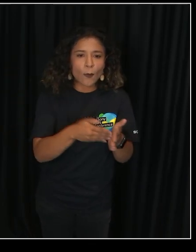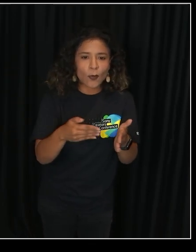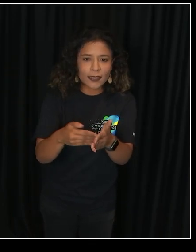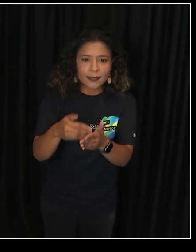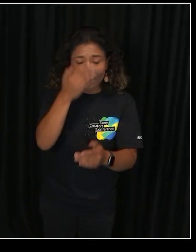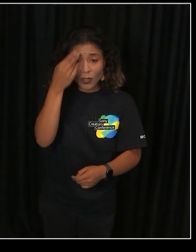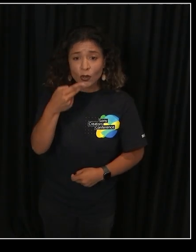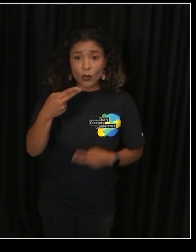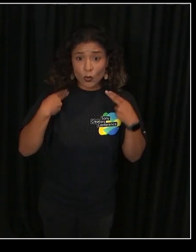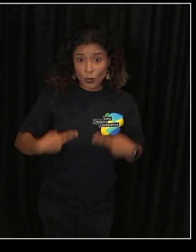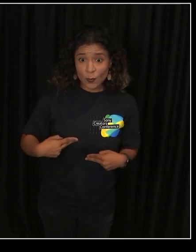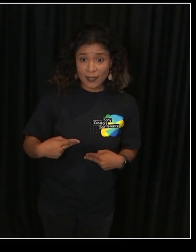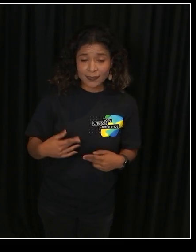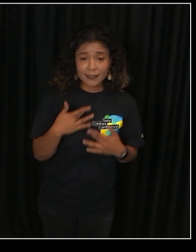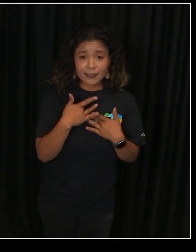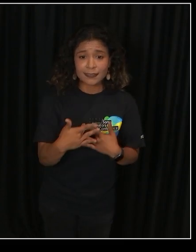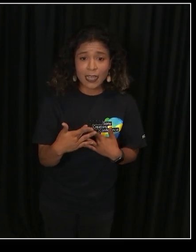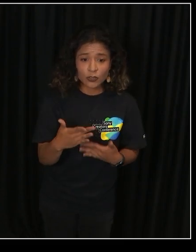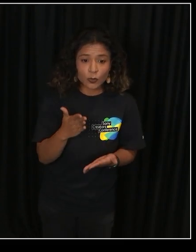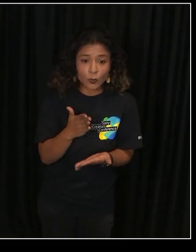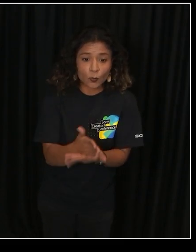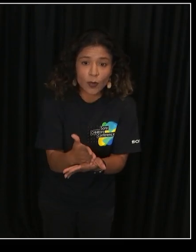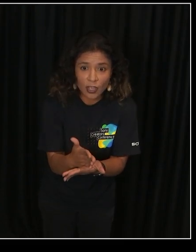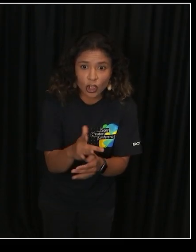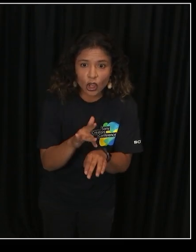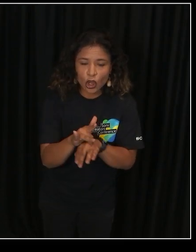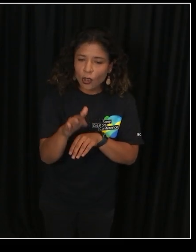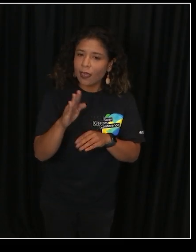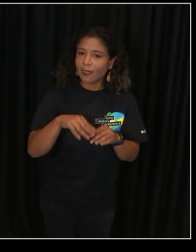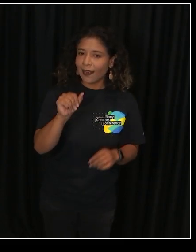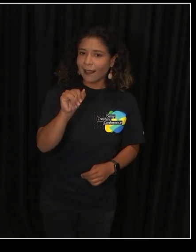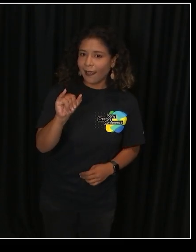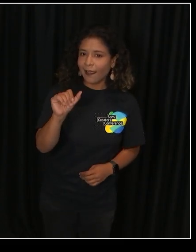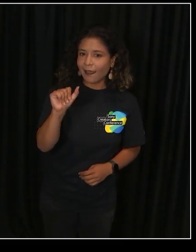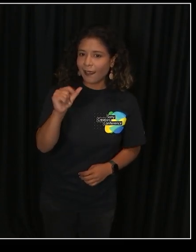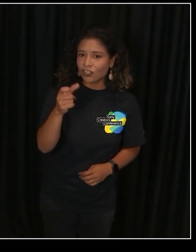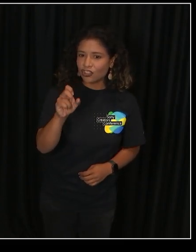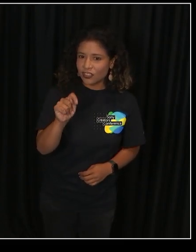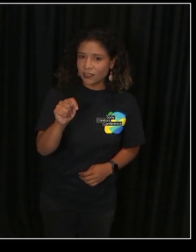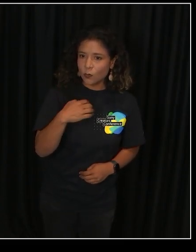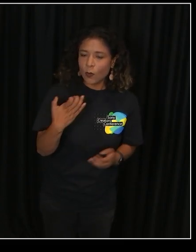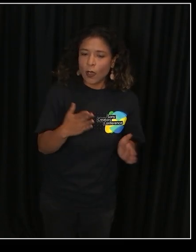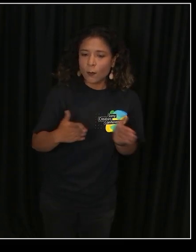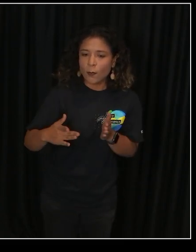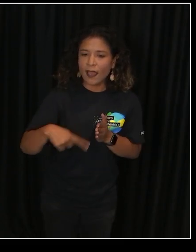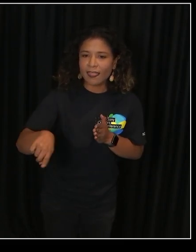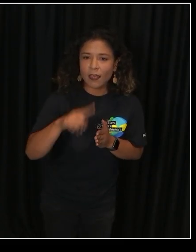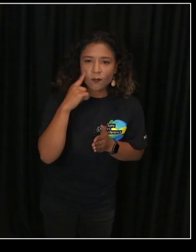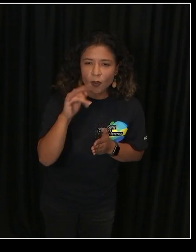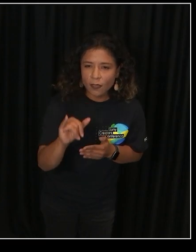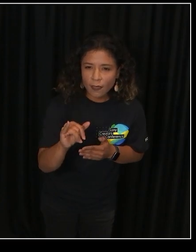a little earlier or less precisely than the agent. And so we wanted it to be prepared for that and maybe give itself a little more room